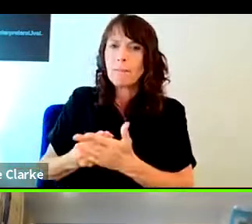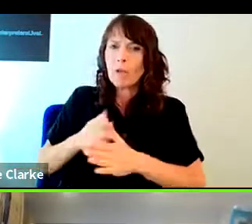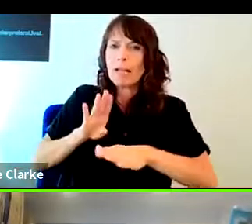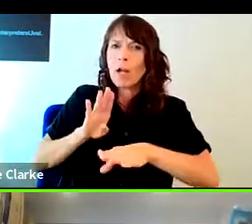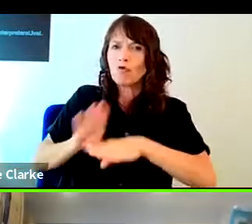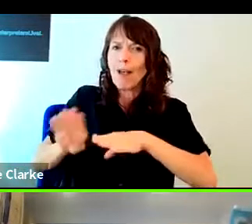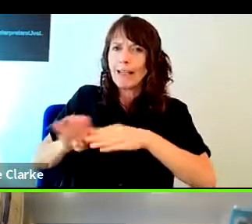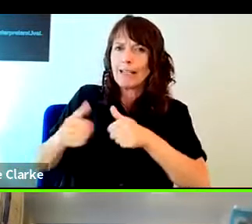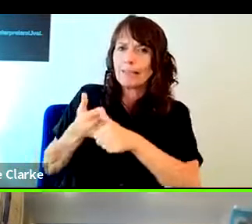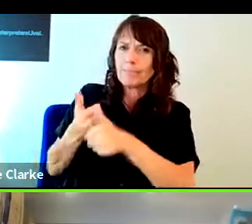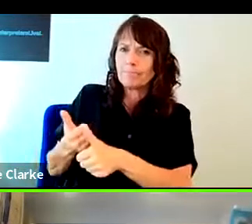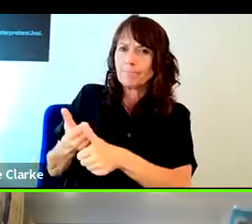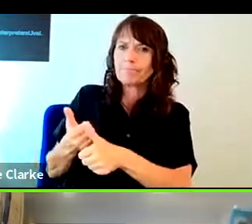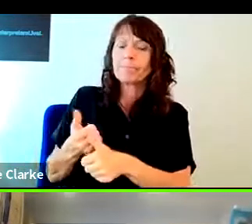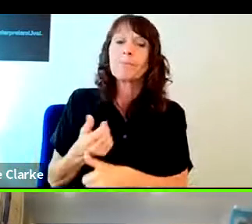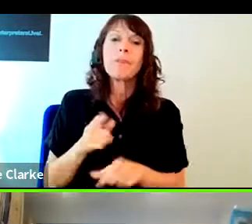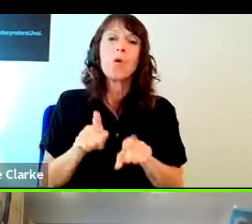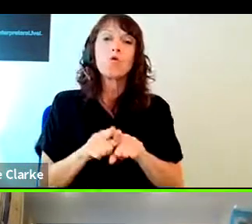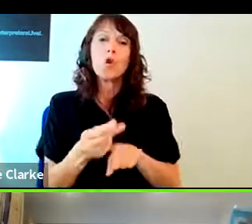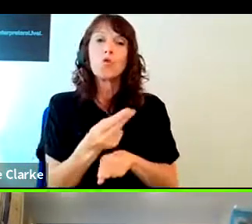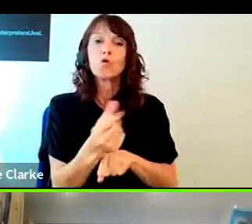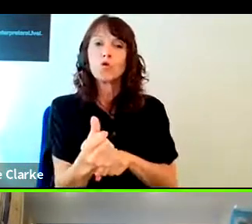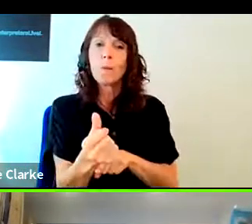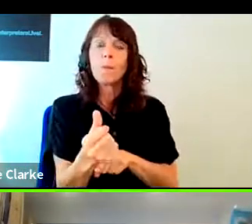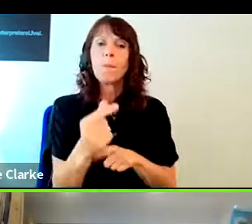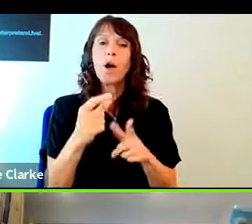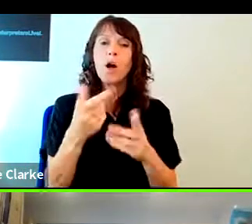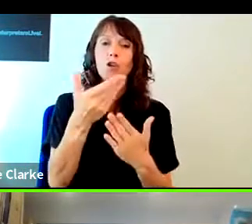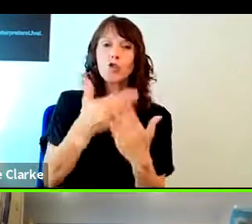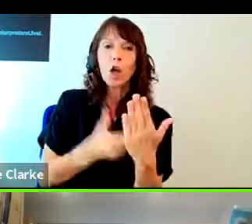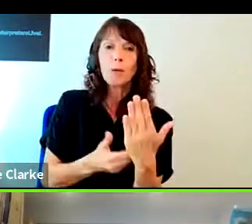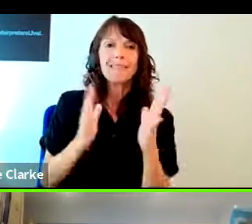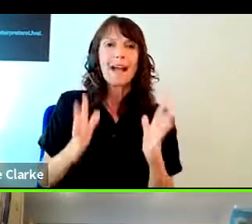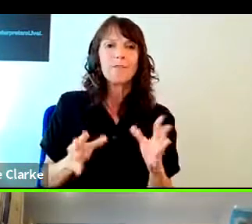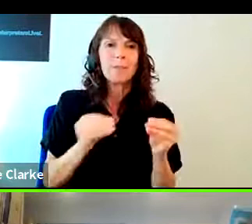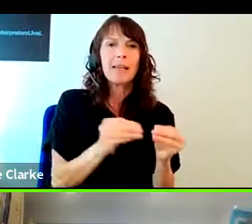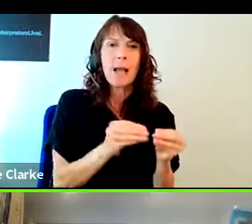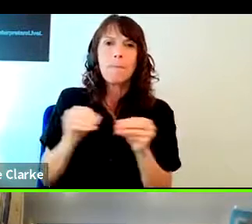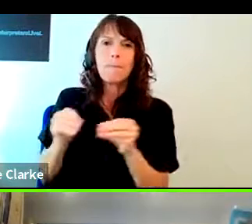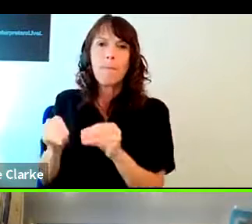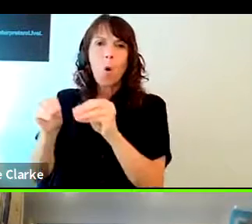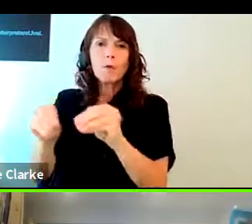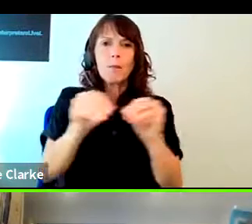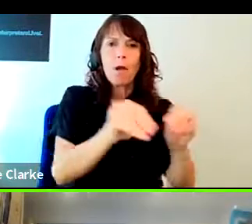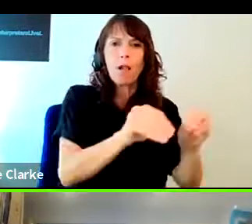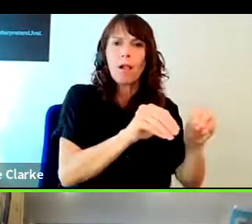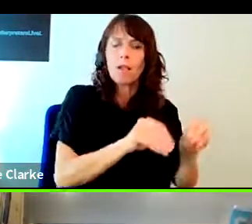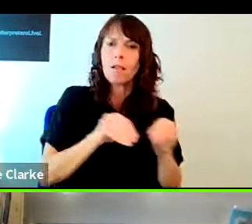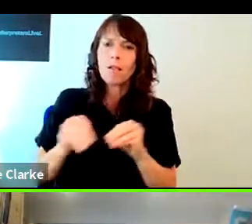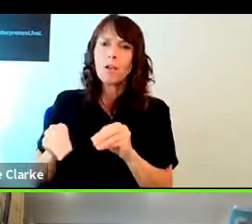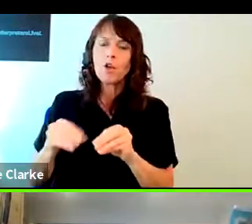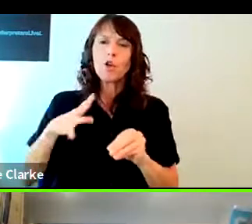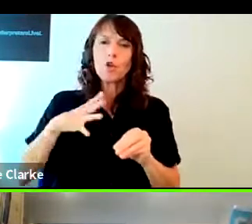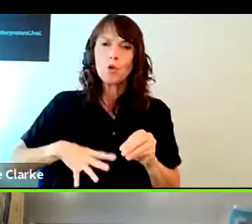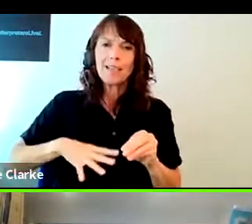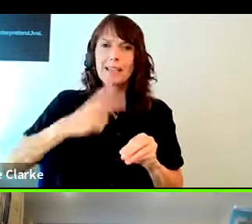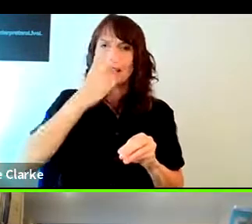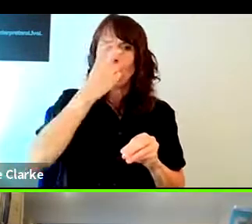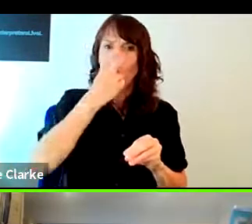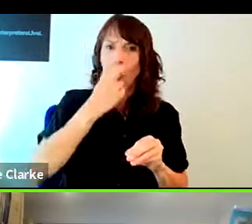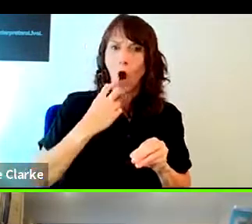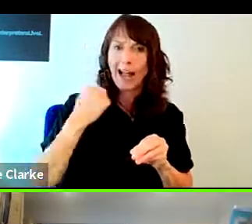Also some documents need to be portable. Times you need archived versions that are frozen in time.